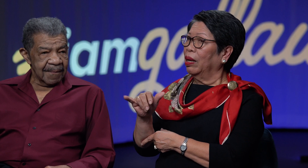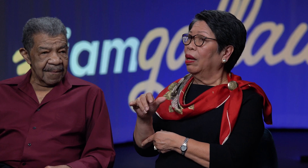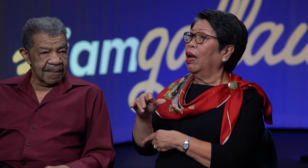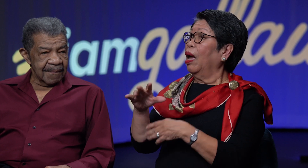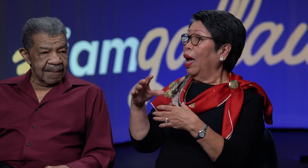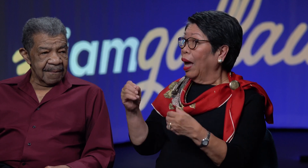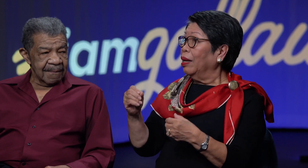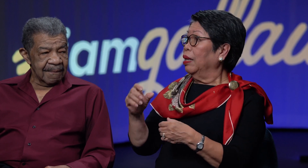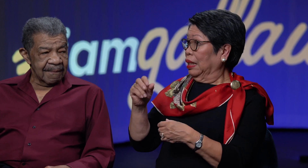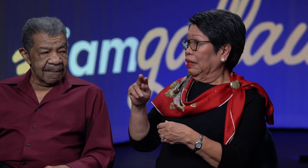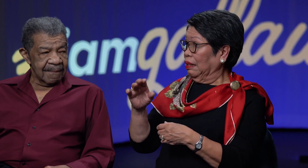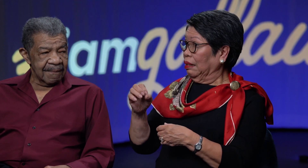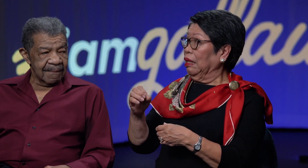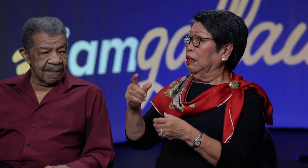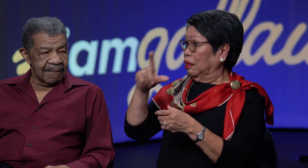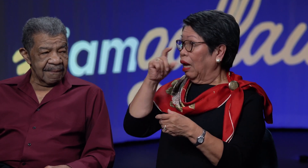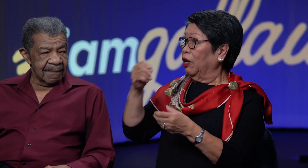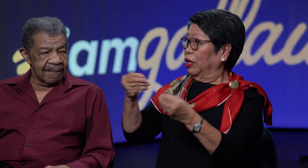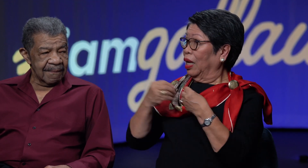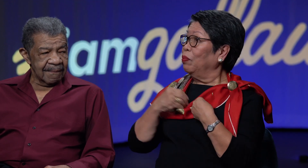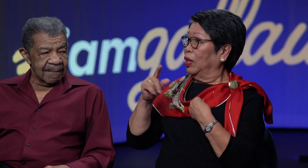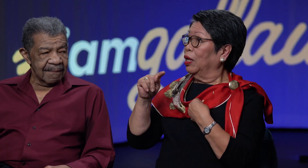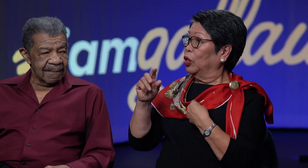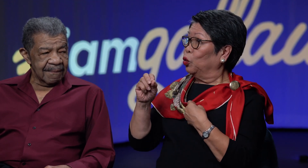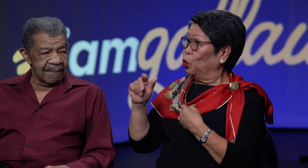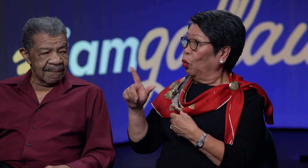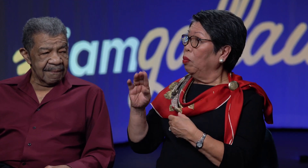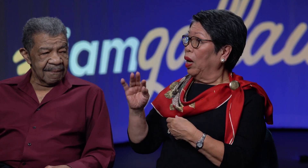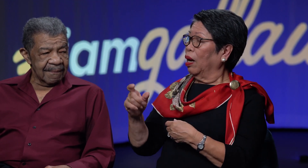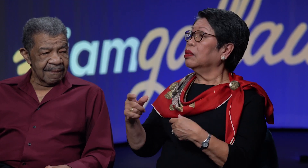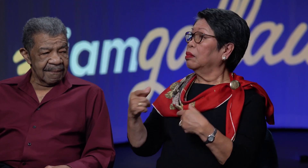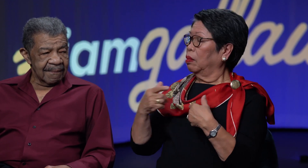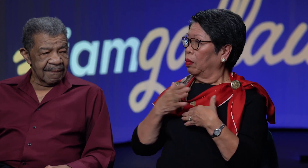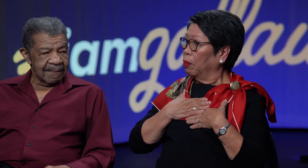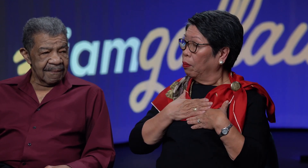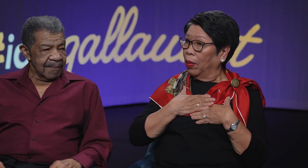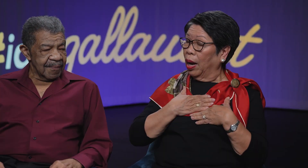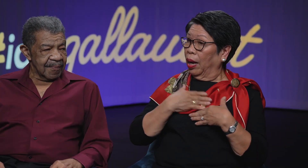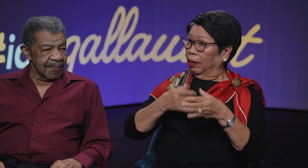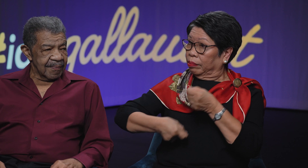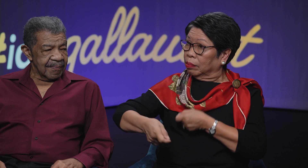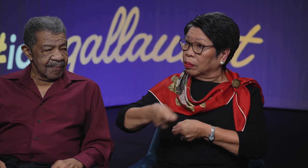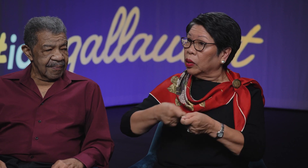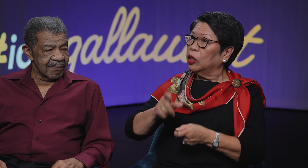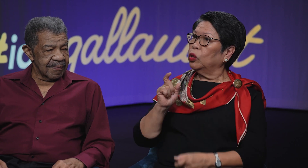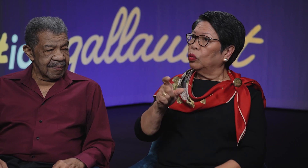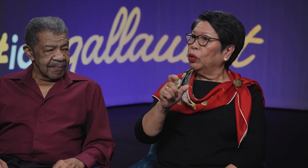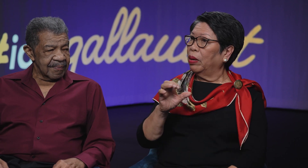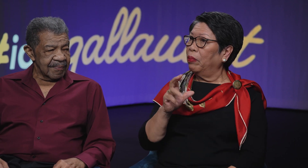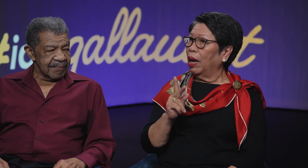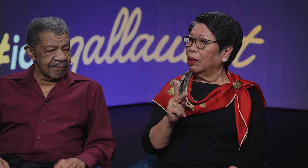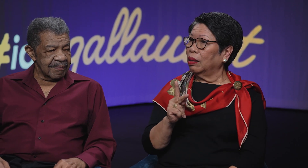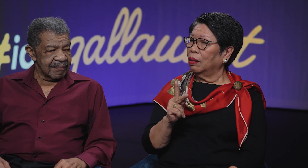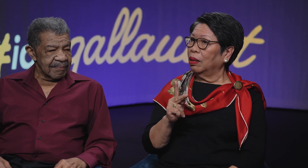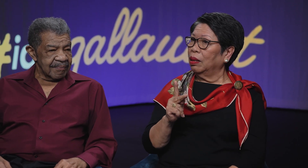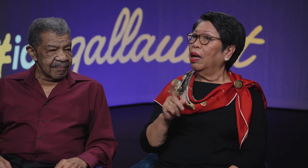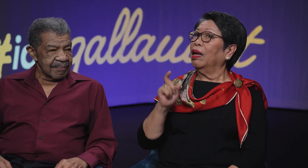Since Gallaudet gave me the toolbox, it's now my responsibility to give it back in return.